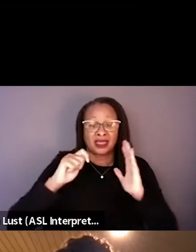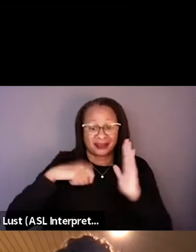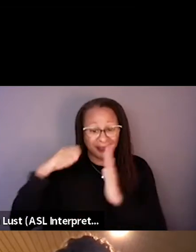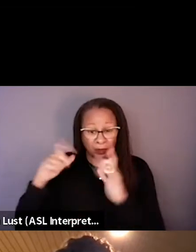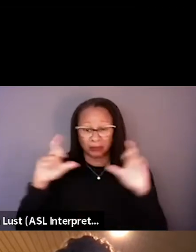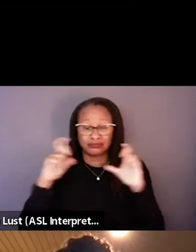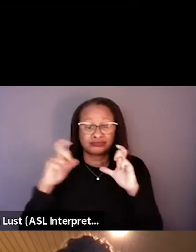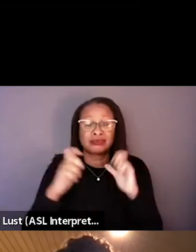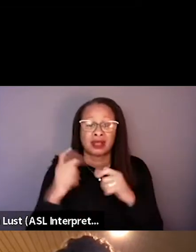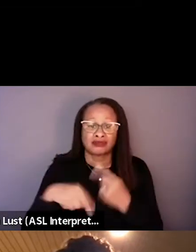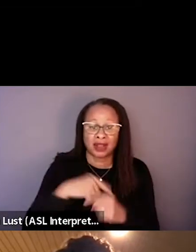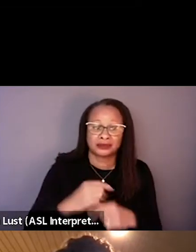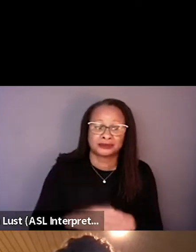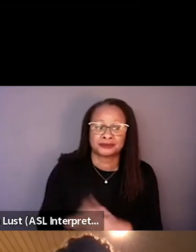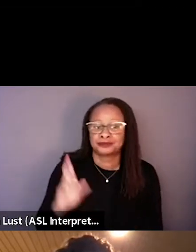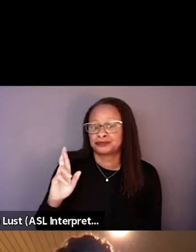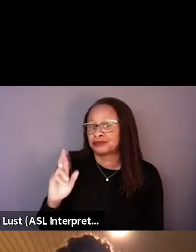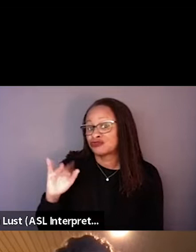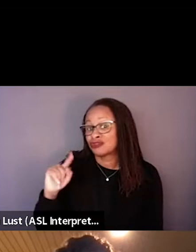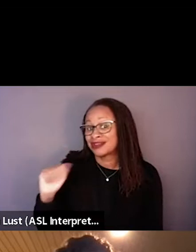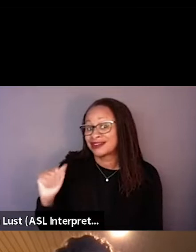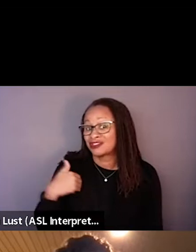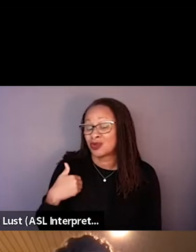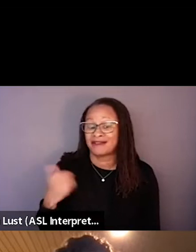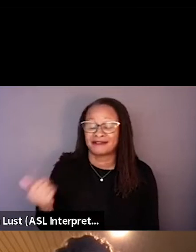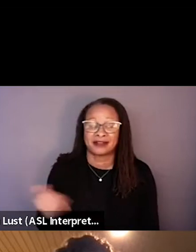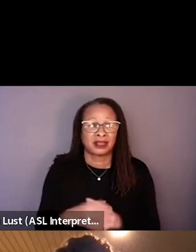Rita, was there a concerted like process